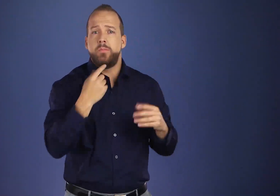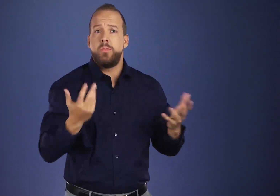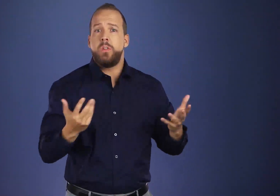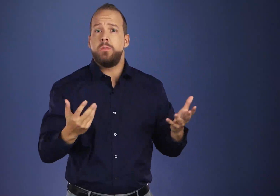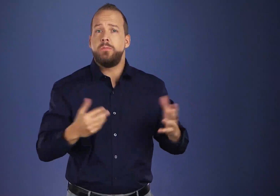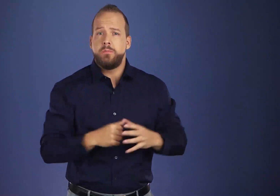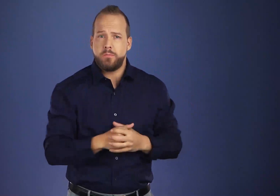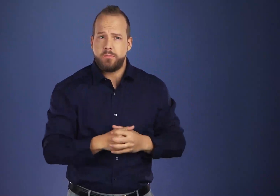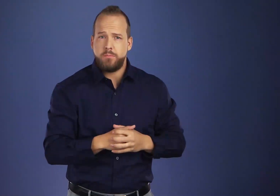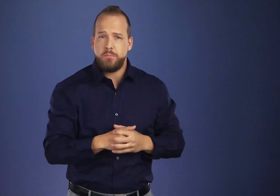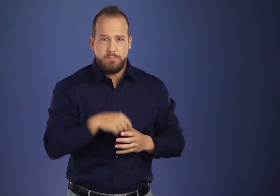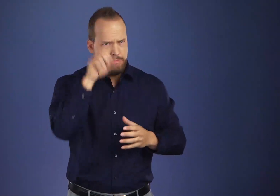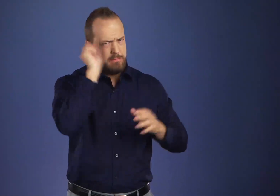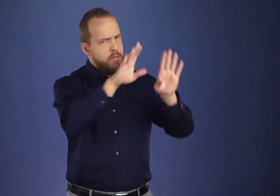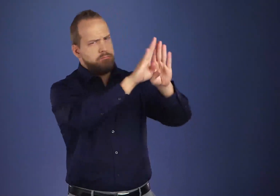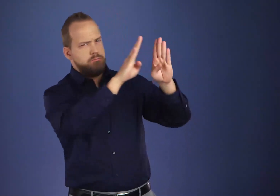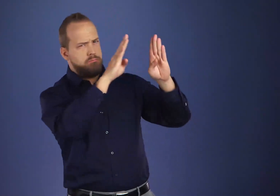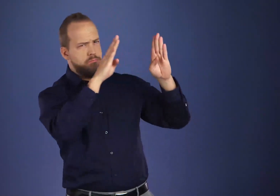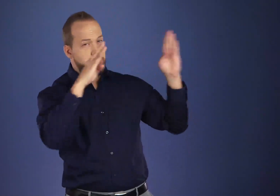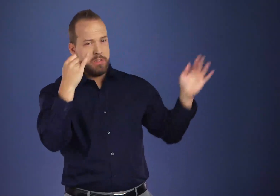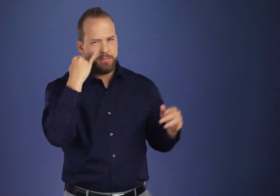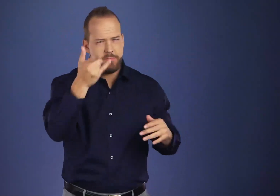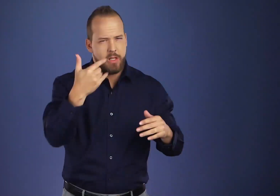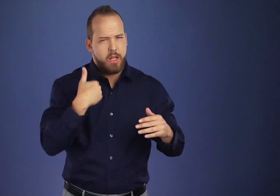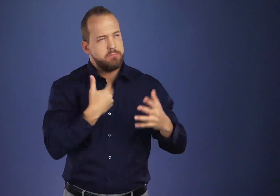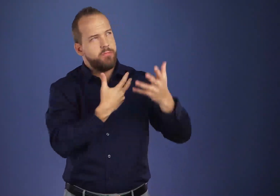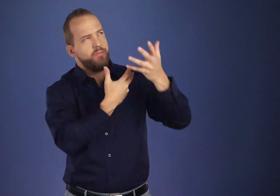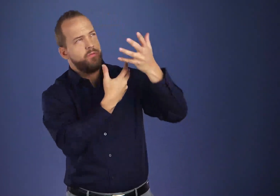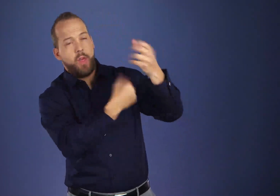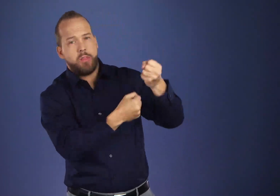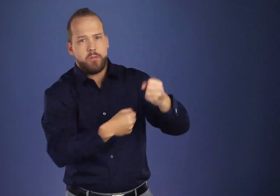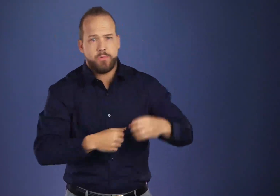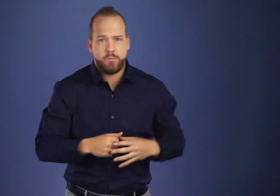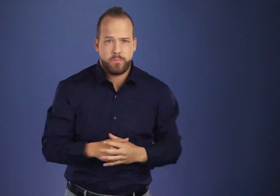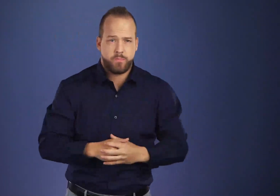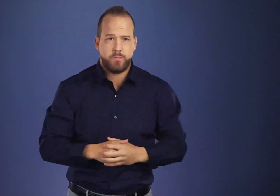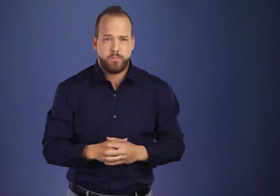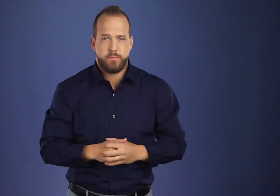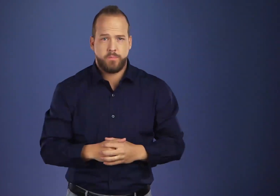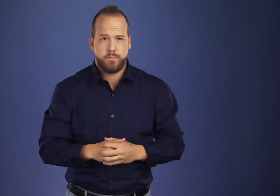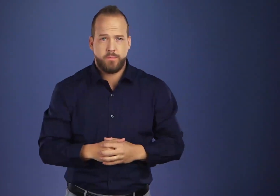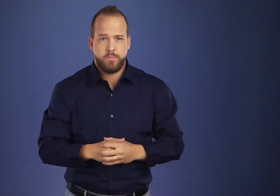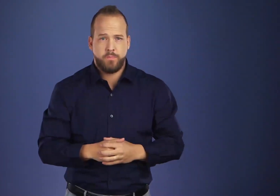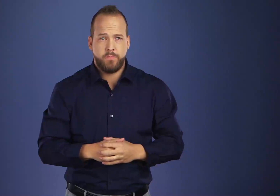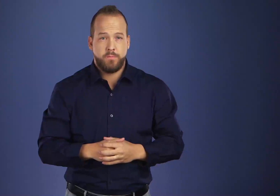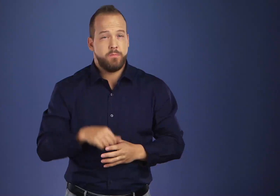It reads: “This is the way to a faith that works.”